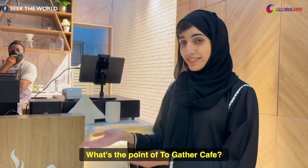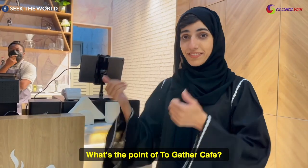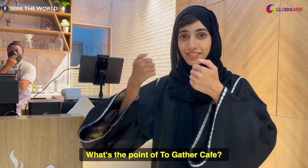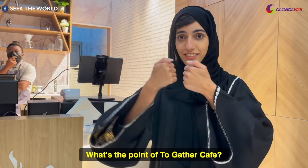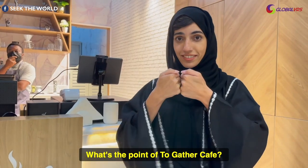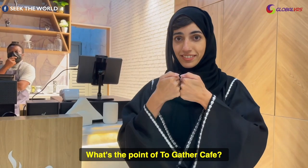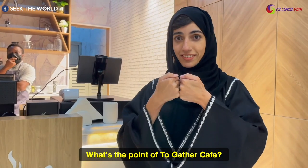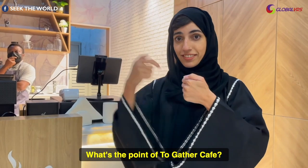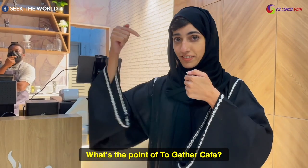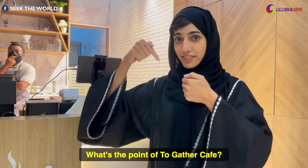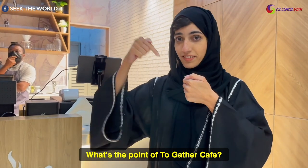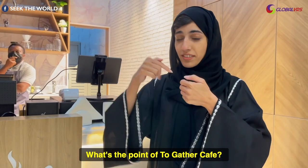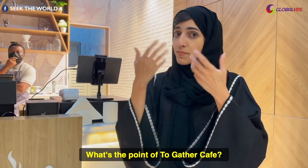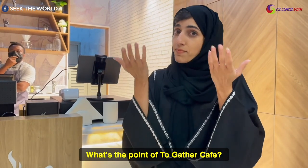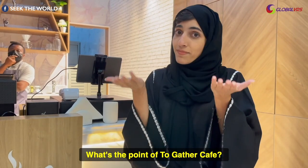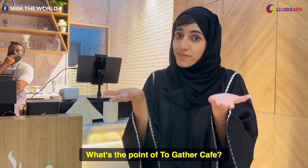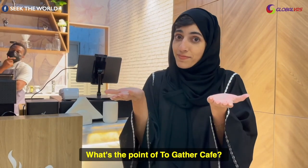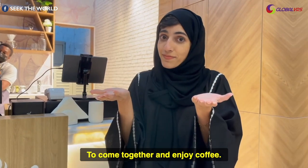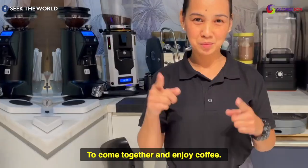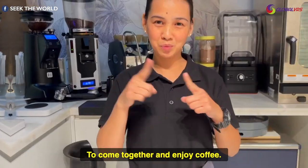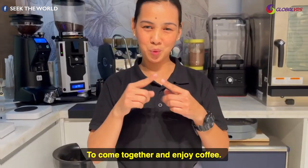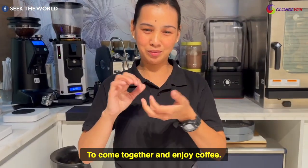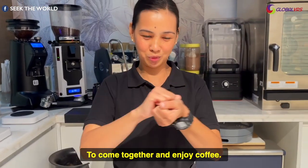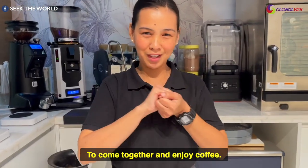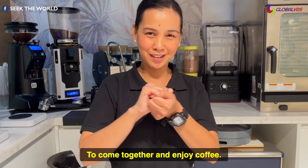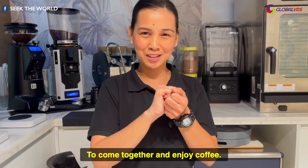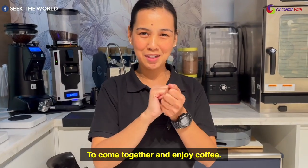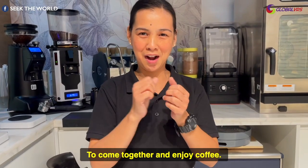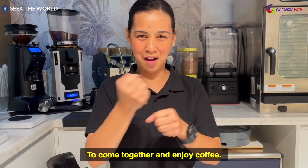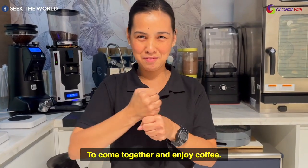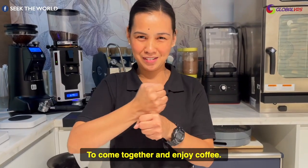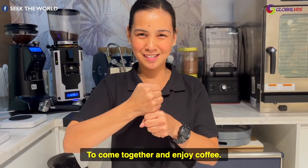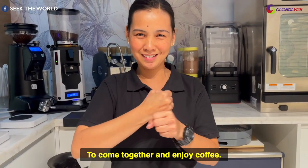What's the point of To Gather Cafe? To come together and enjoy coffee.